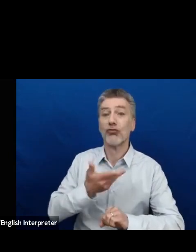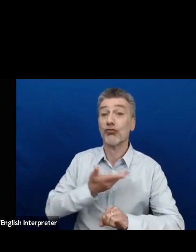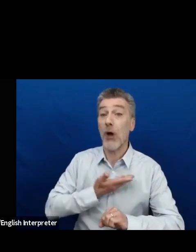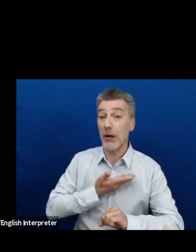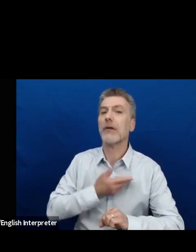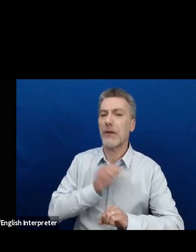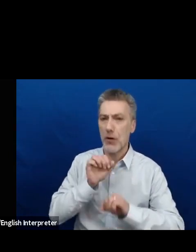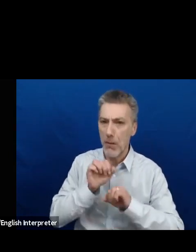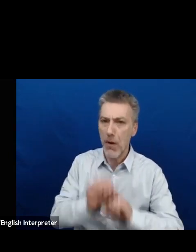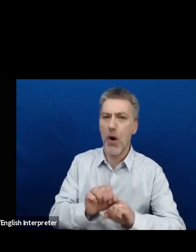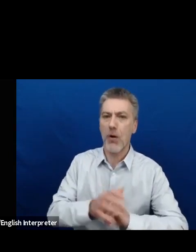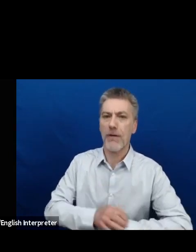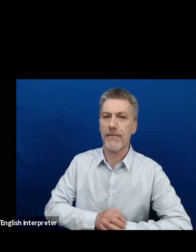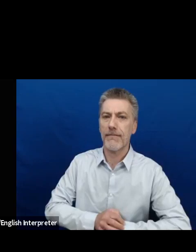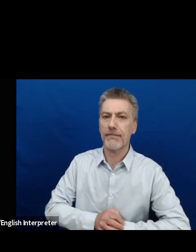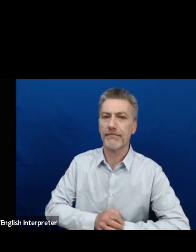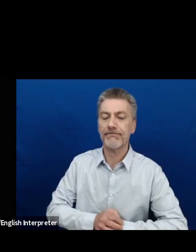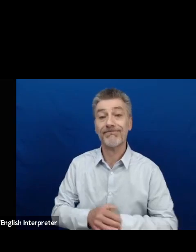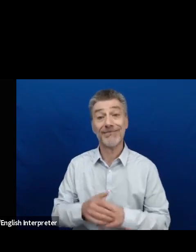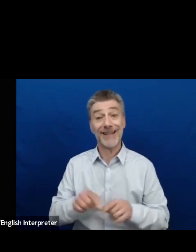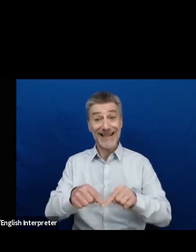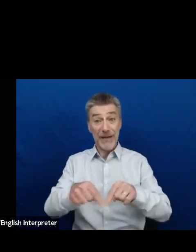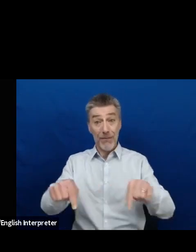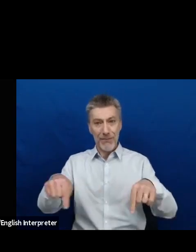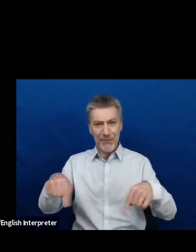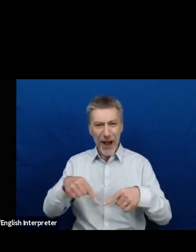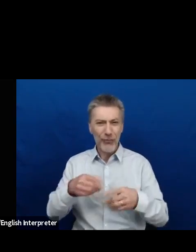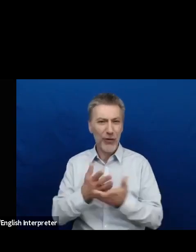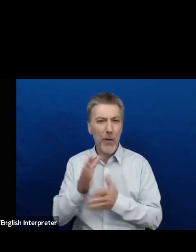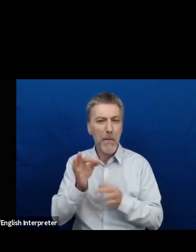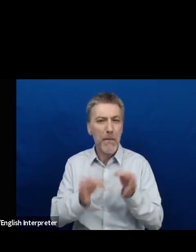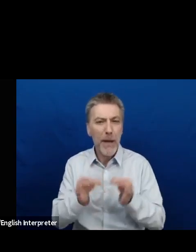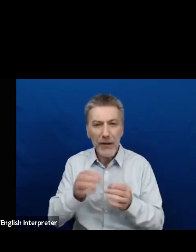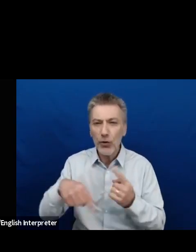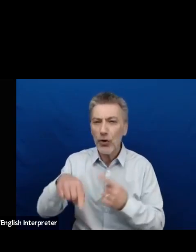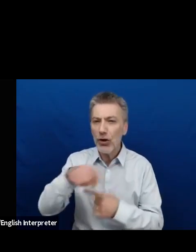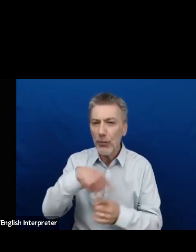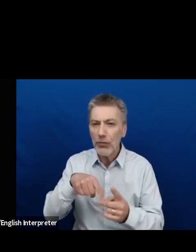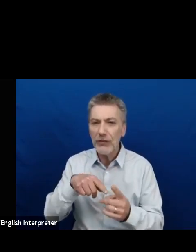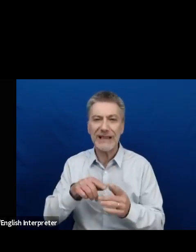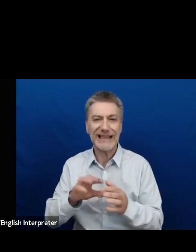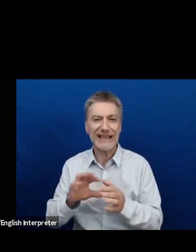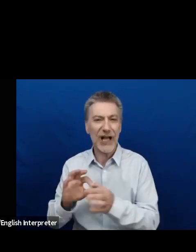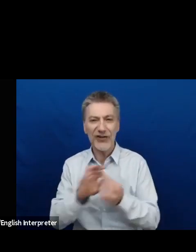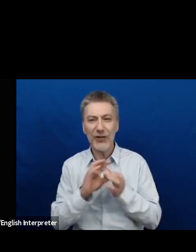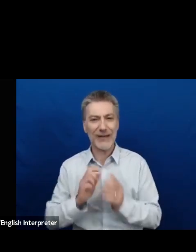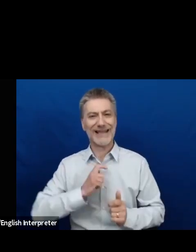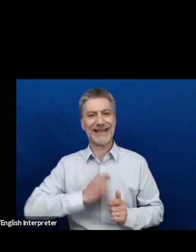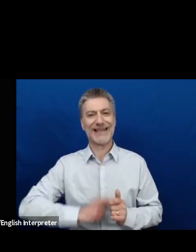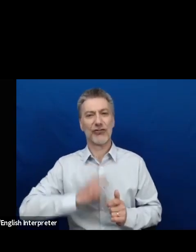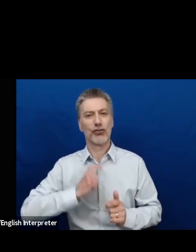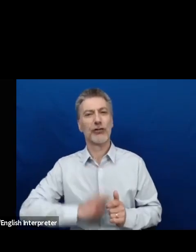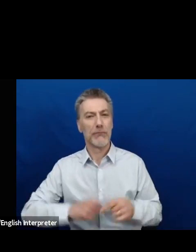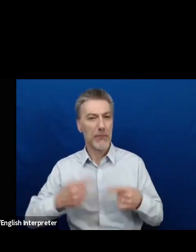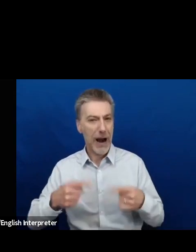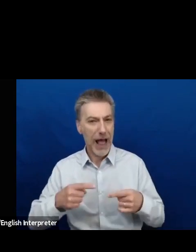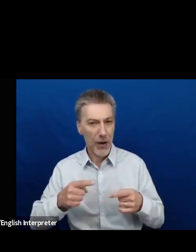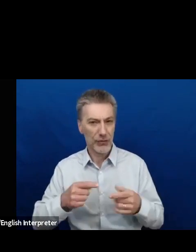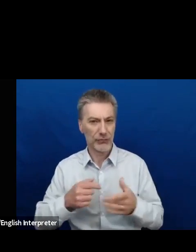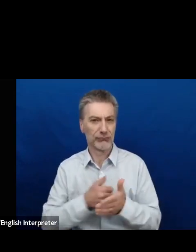The way in which the state is defined in terms of its contemporary boundaries and history constitution is in the